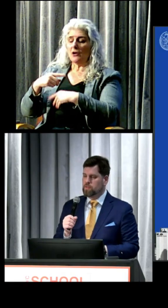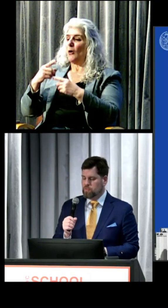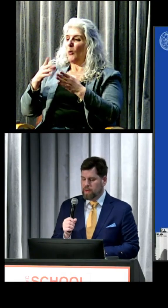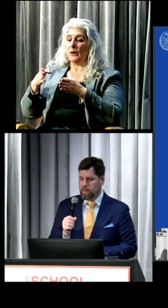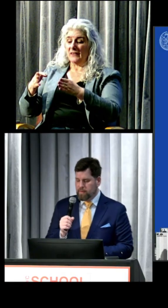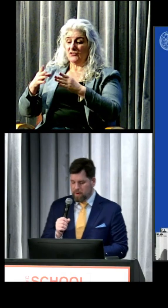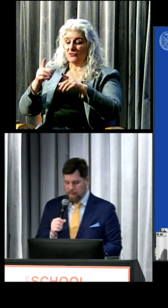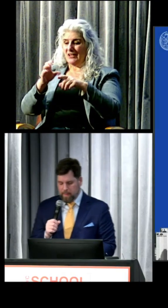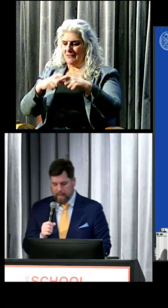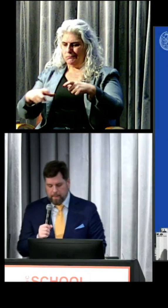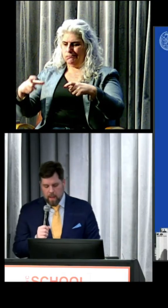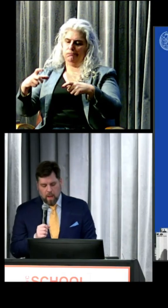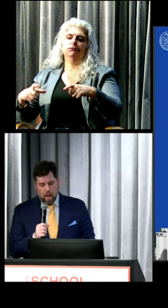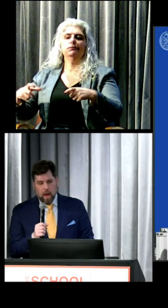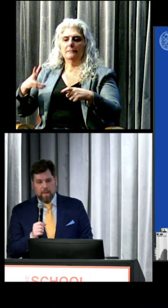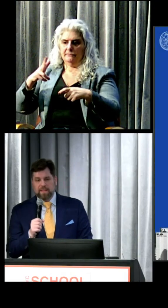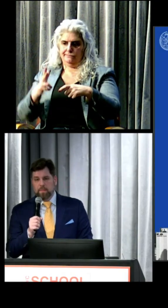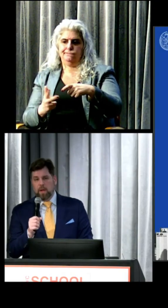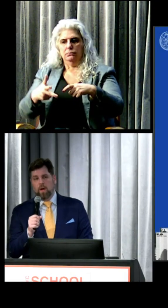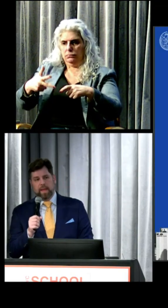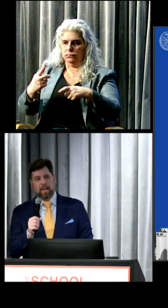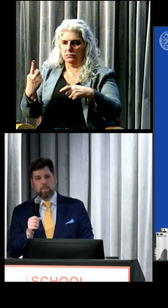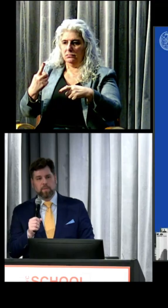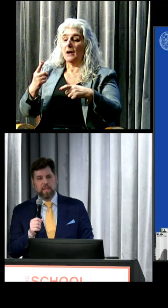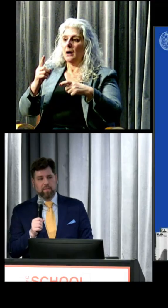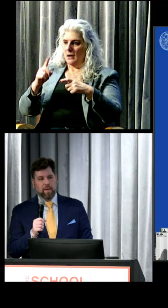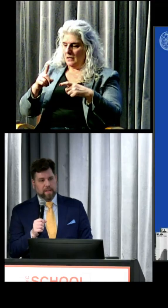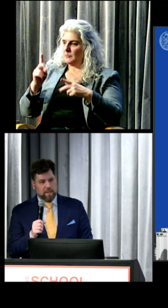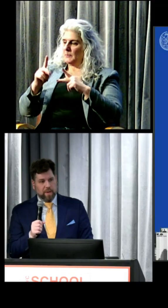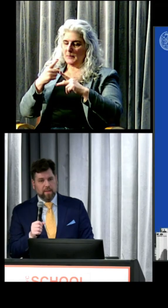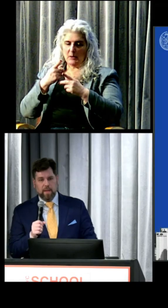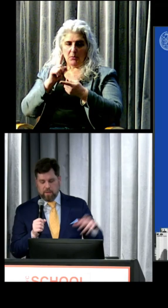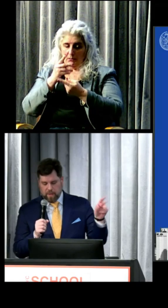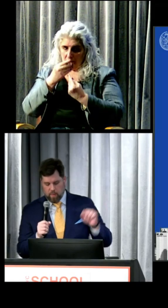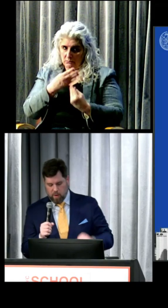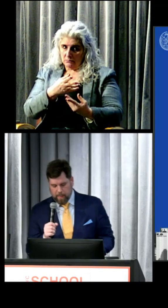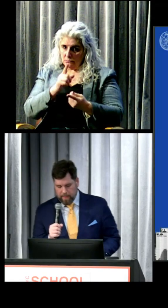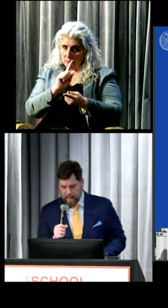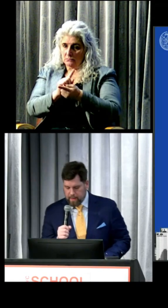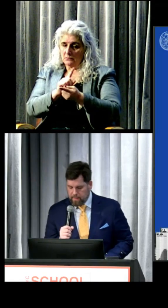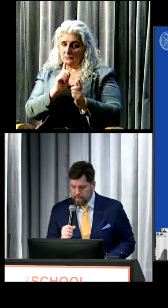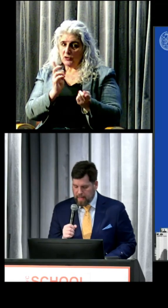So when we first started, I'm gonna take a one big step back from when we started pilot testing.